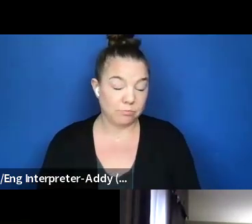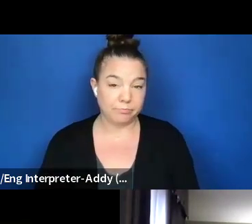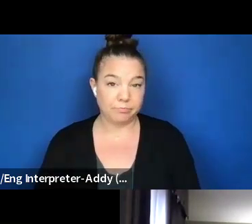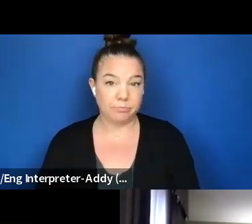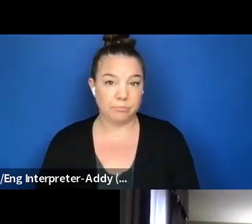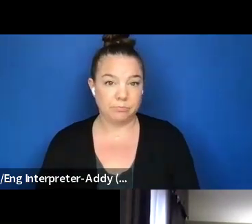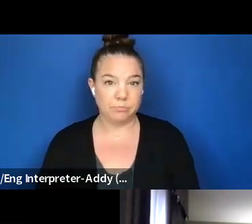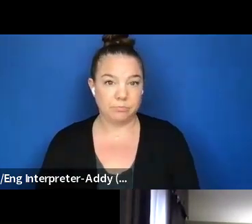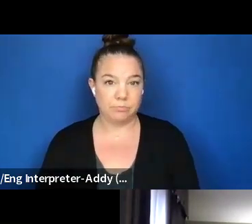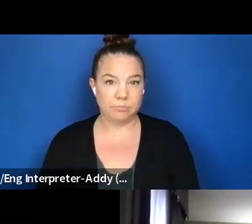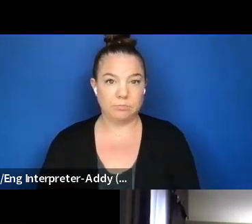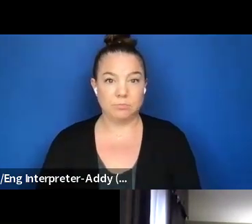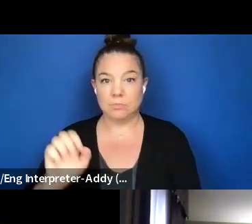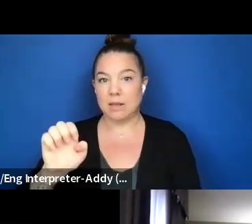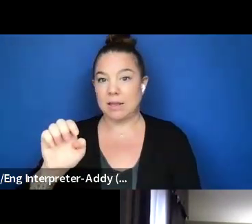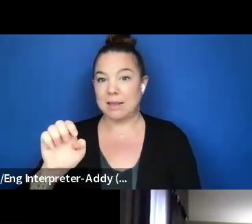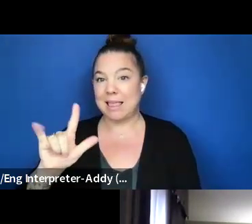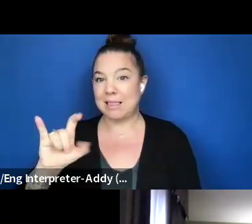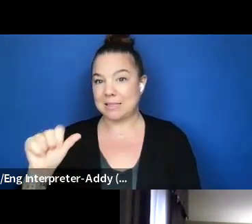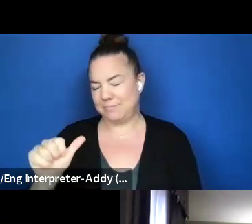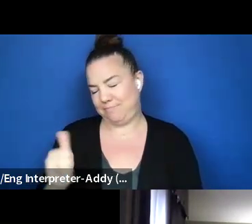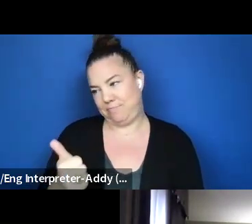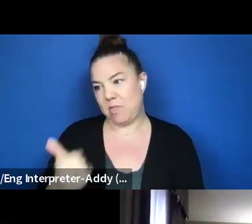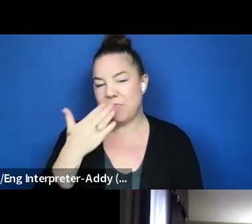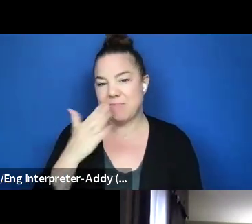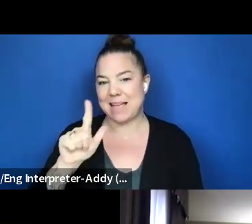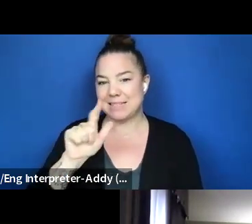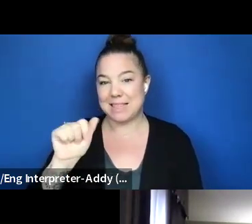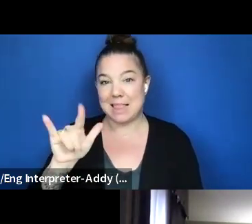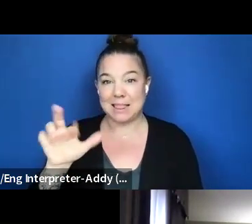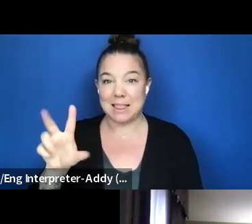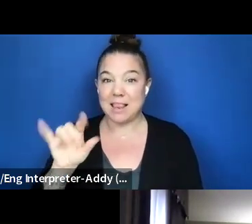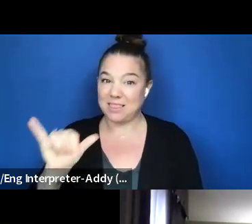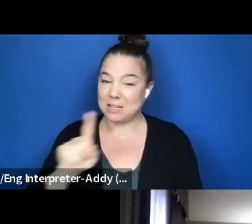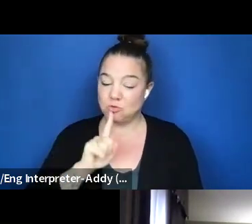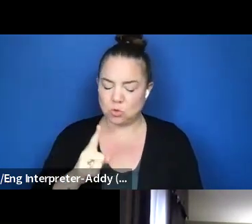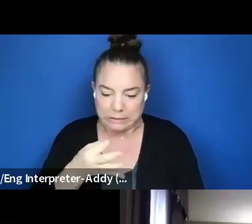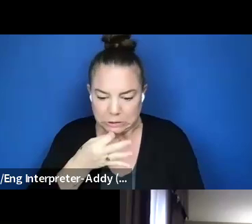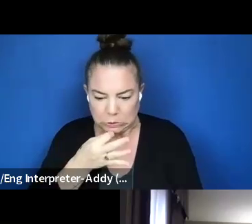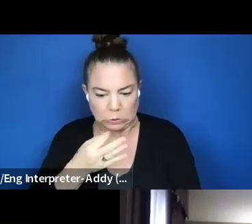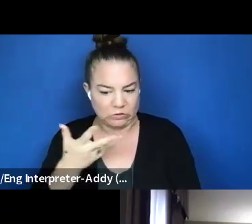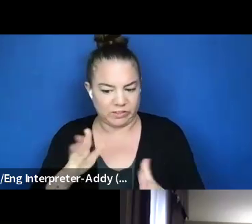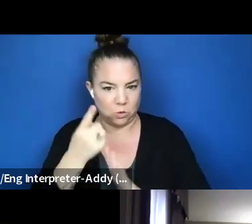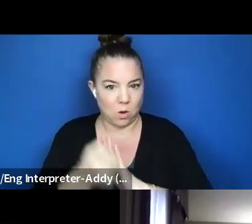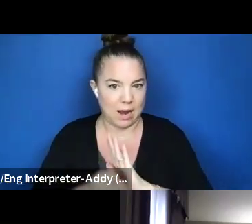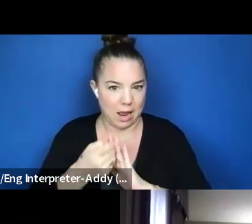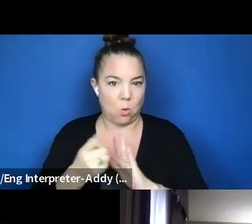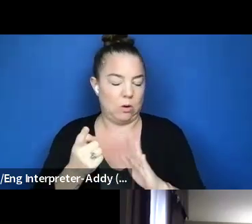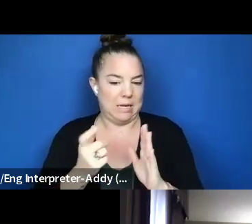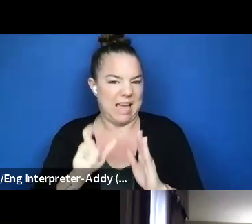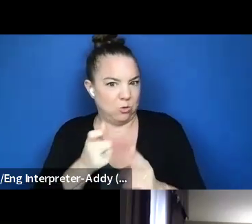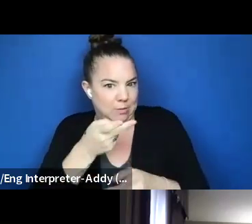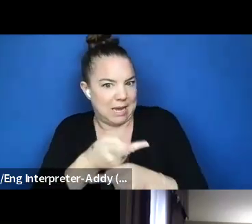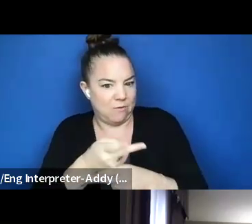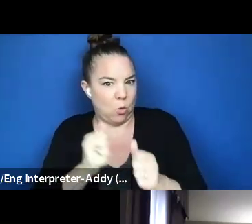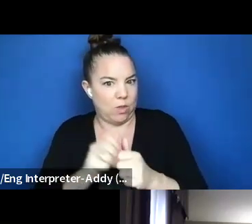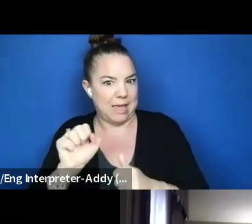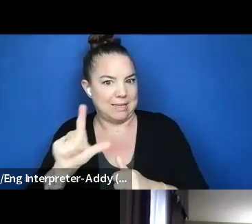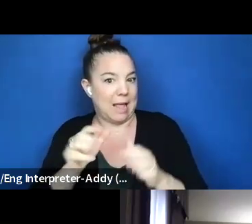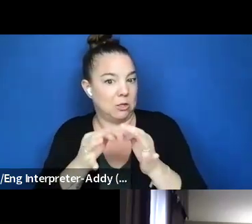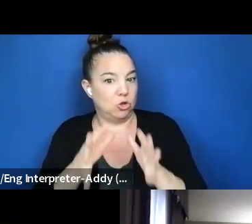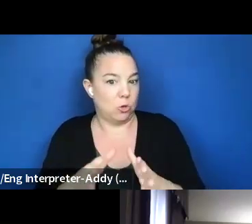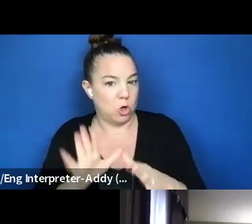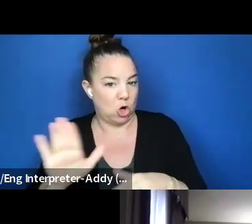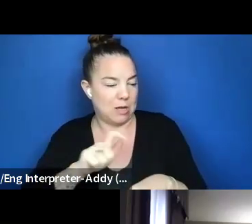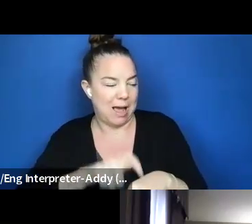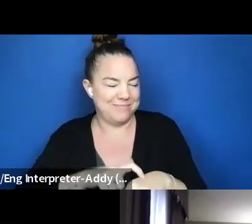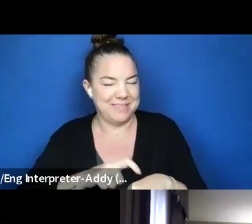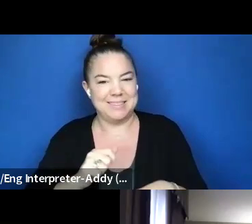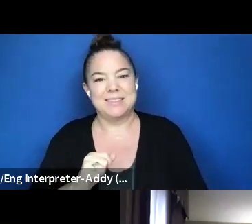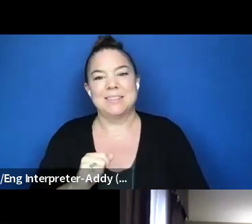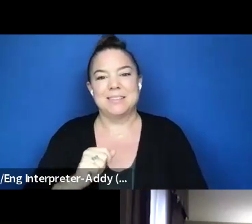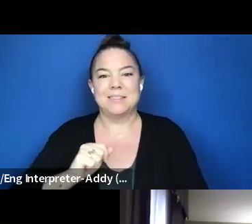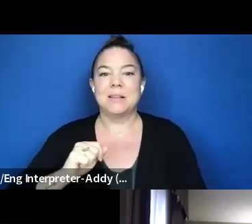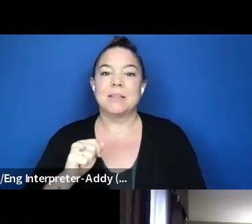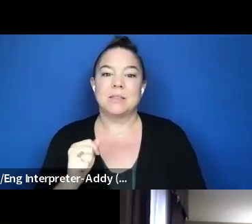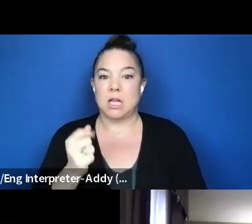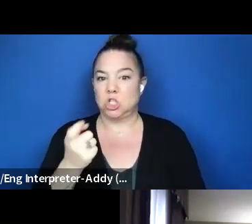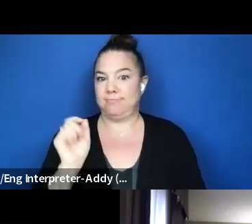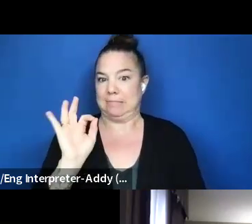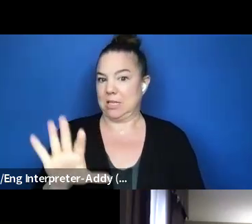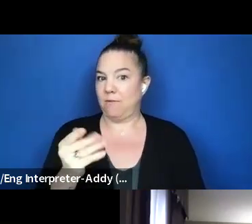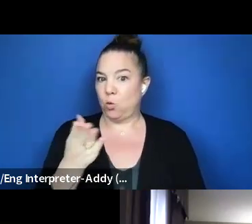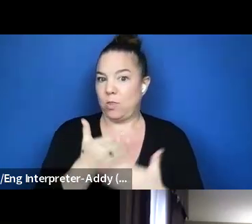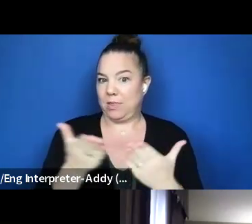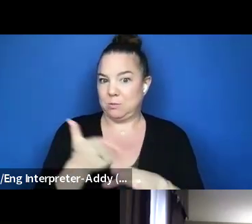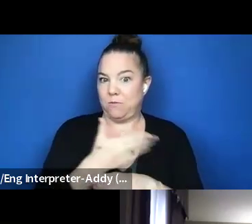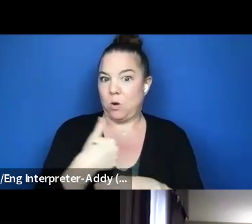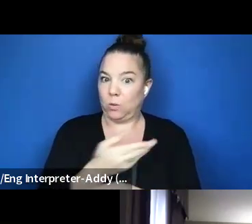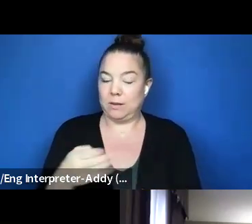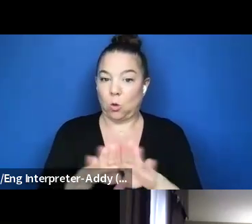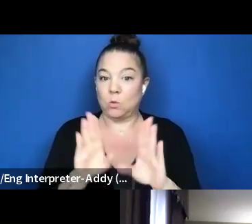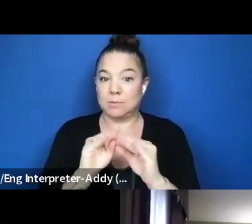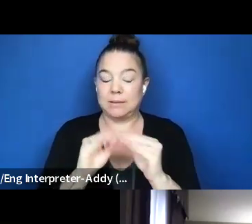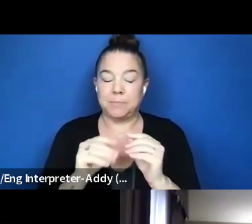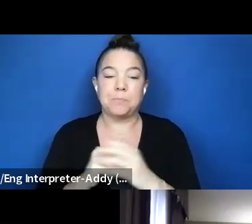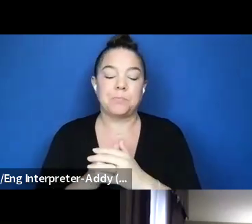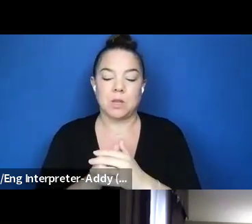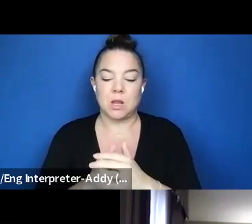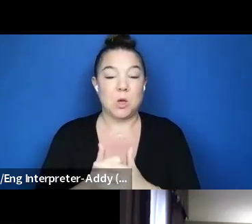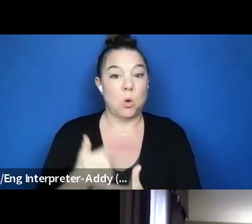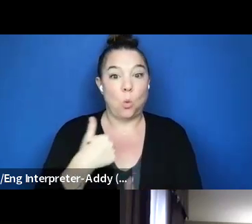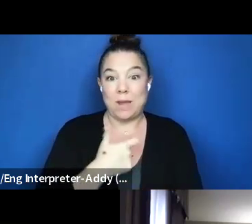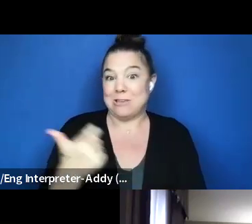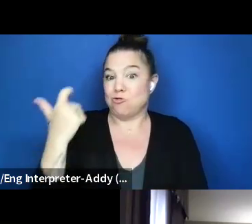Elissa w/ APRIL: Yeah, thanks, Leland, this is Alyssa. That's that's true. And just as we're coming up on the hour and being mindful of our Asl interpreters. Time. Just, I want to say a couple of things. One we have in very recent past seen